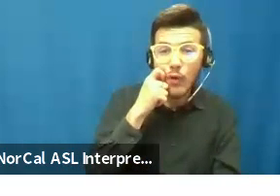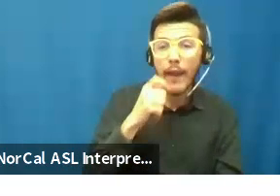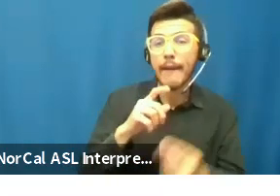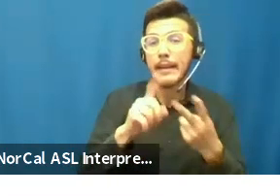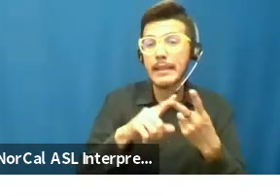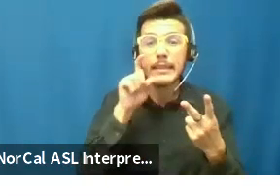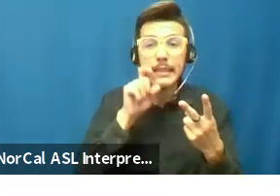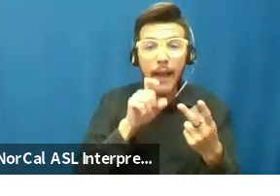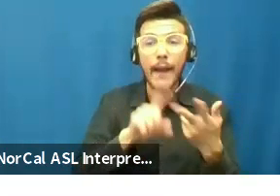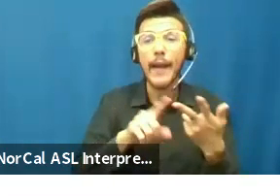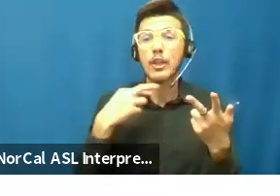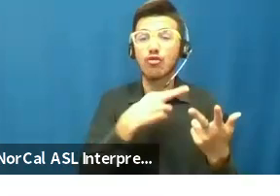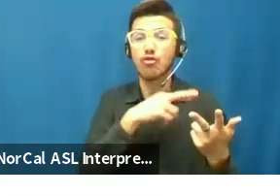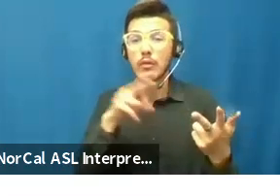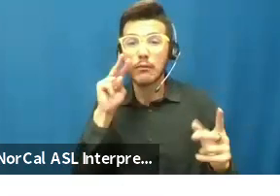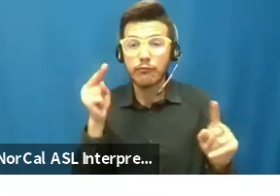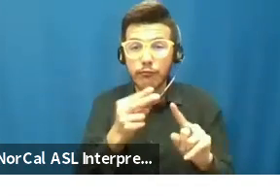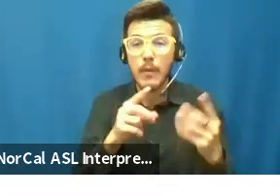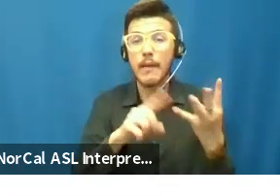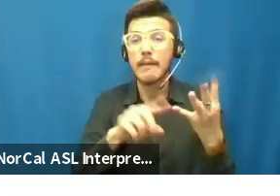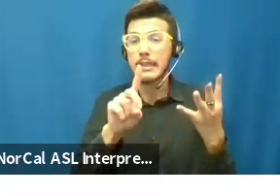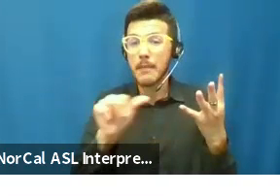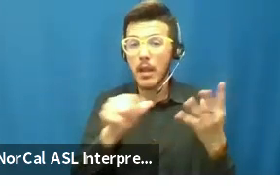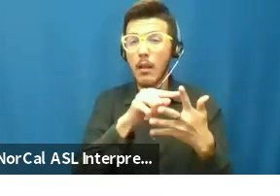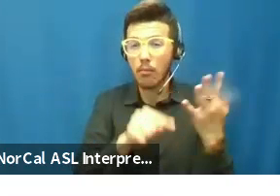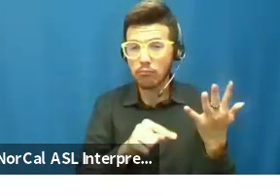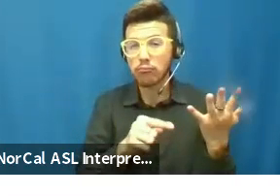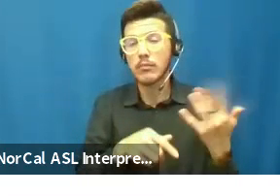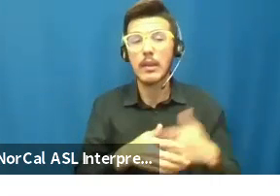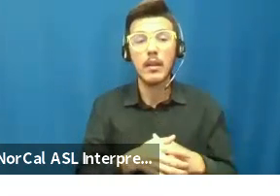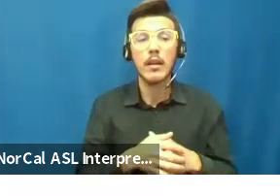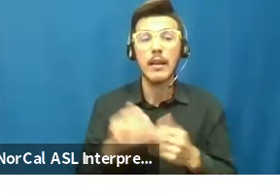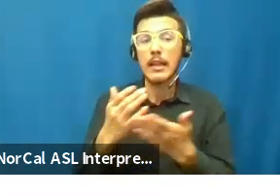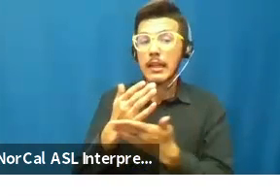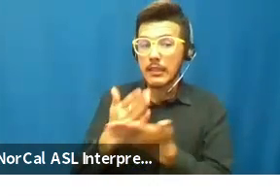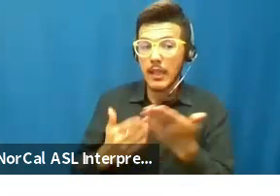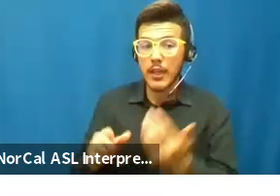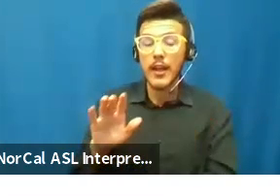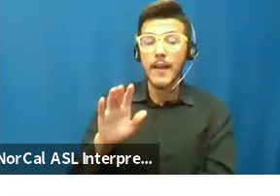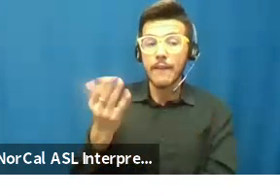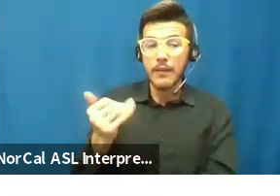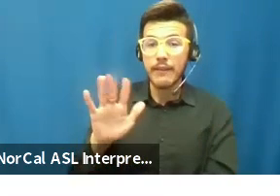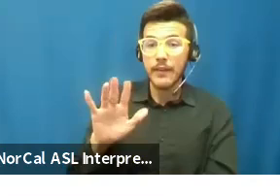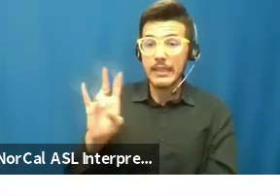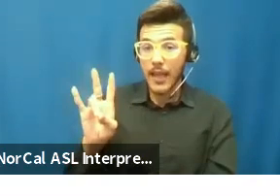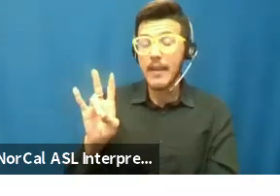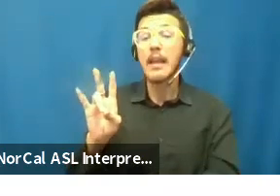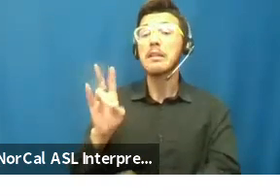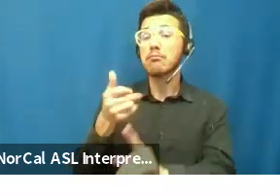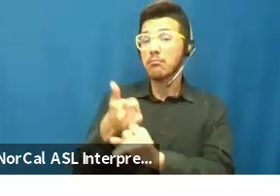or specifically disability. Within Section 1557 they also highlighted the requirement